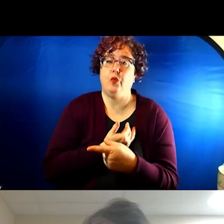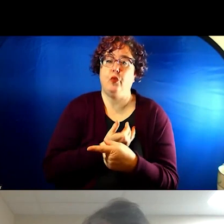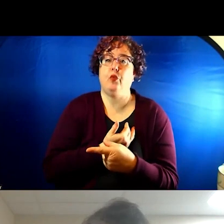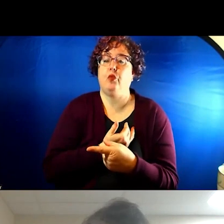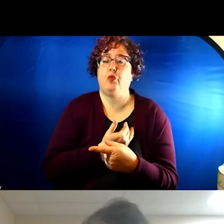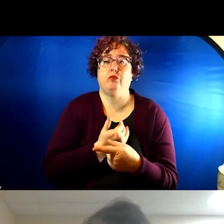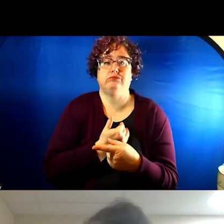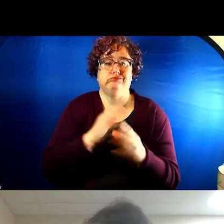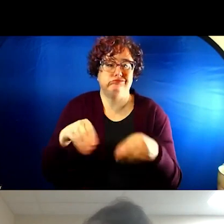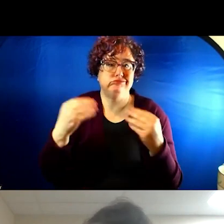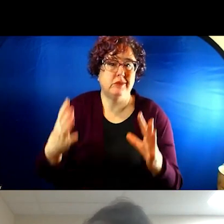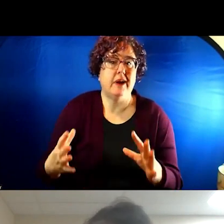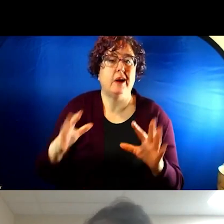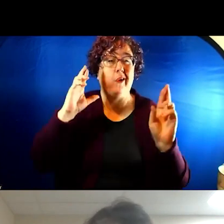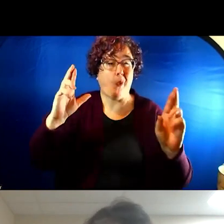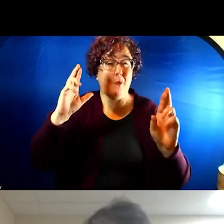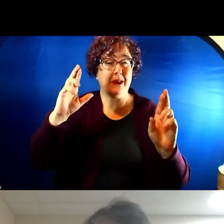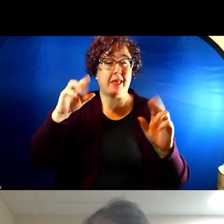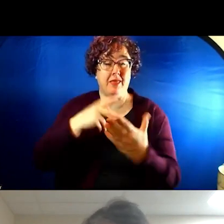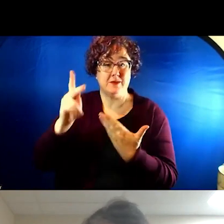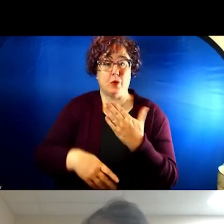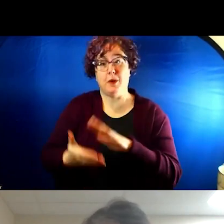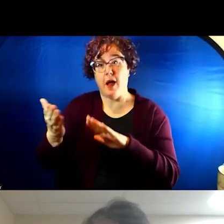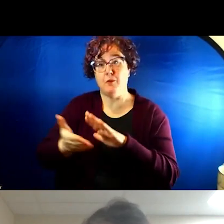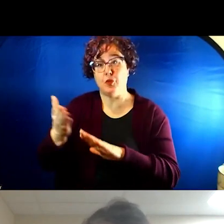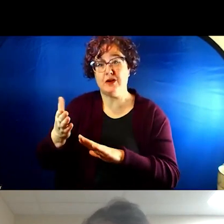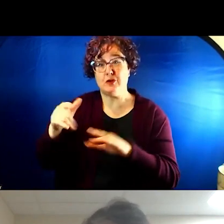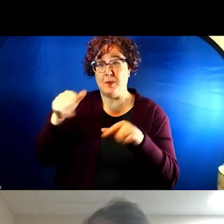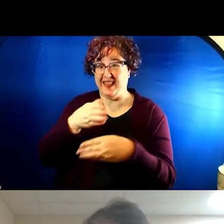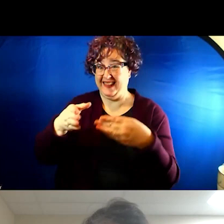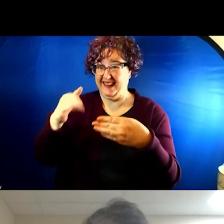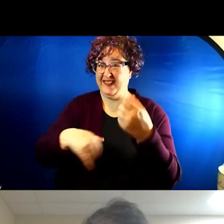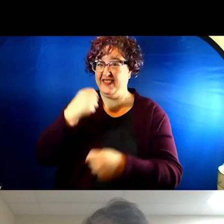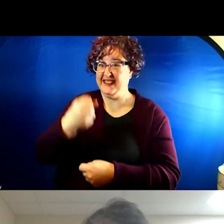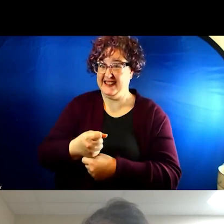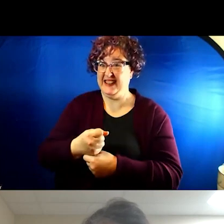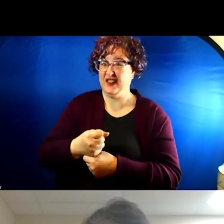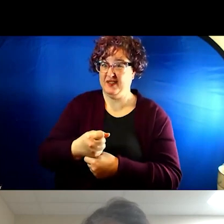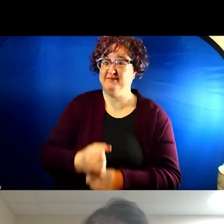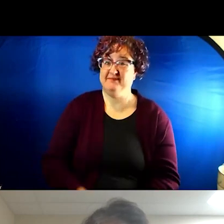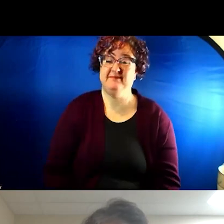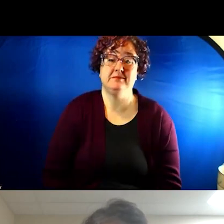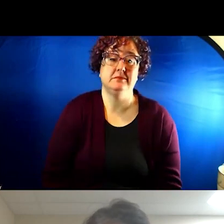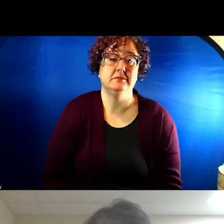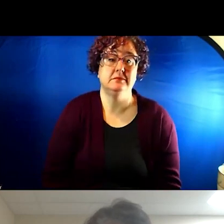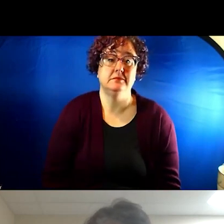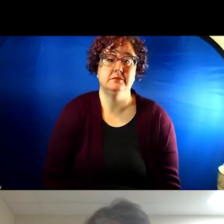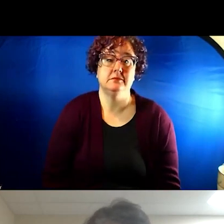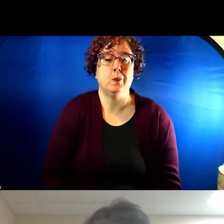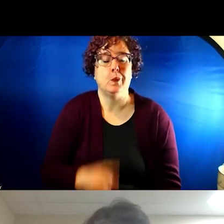OPERATIONAL BY THE END OF THE CALENDAR YEAR. WE KNOW THIS IS A HUGE LIFT AND WE ARE EXCITED ABOUT THE PARTNERSHIP WITH THE STATE